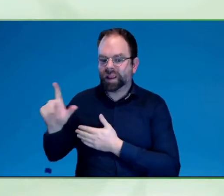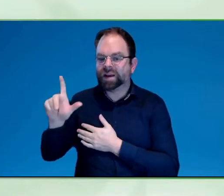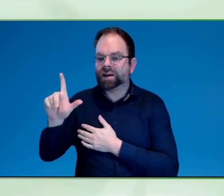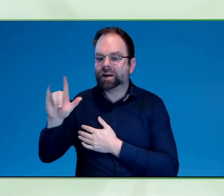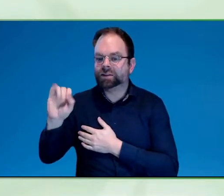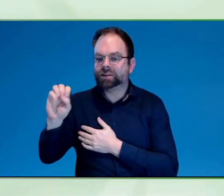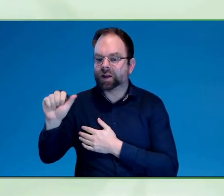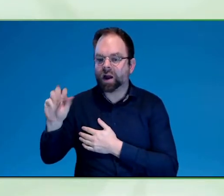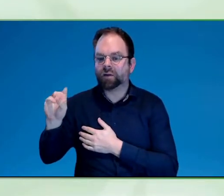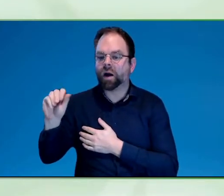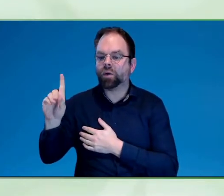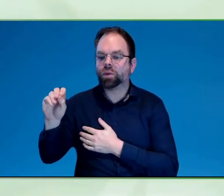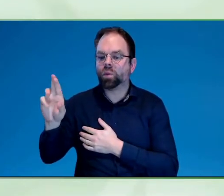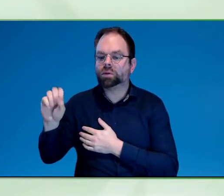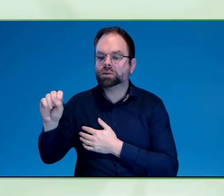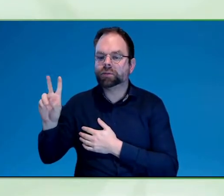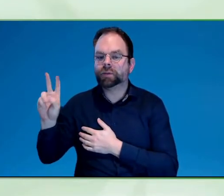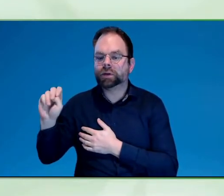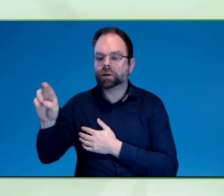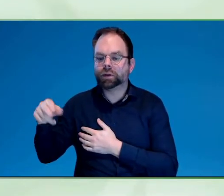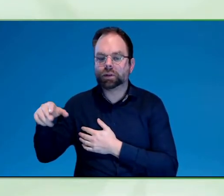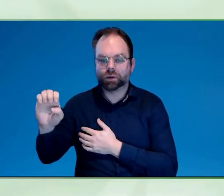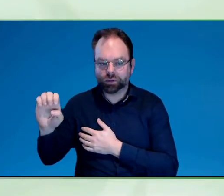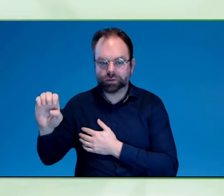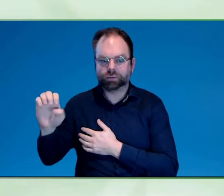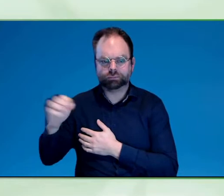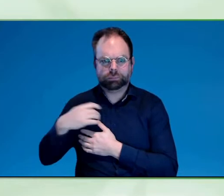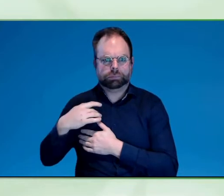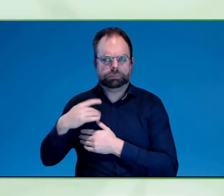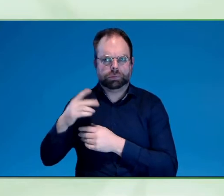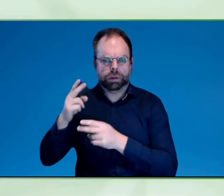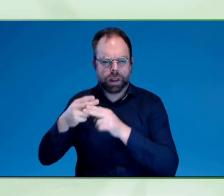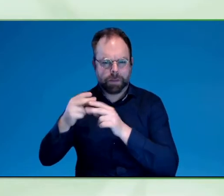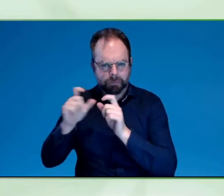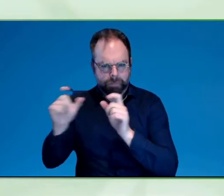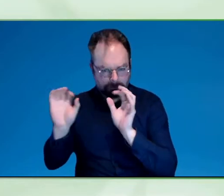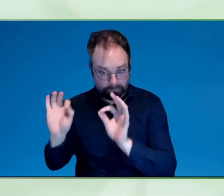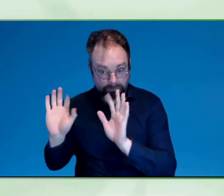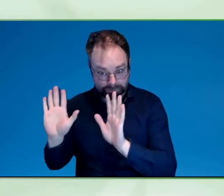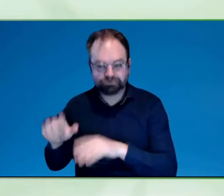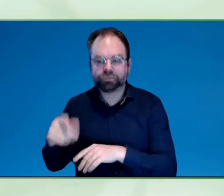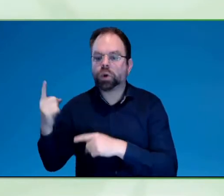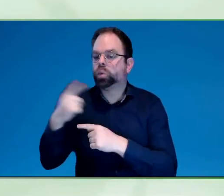It is an educational technology company, a national education technology company.